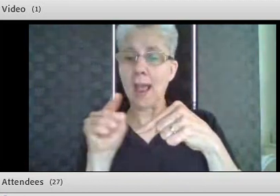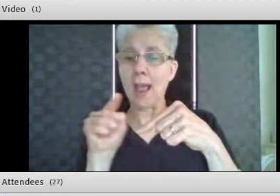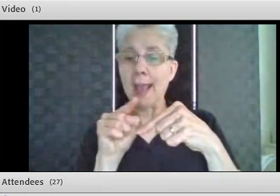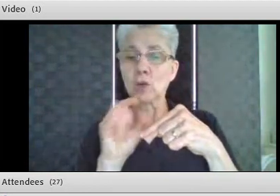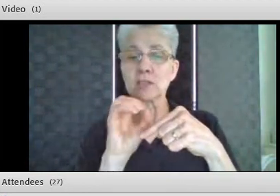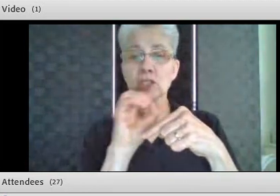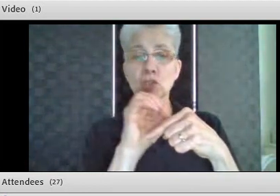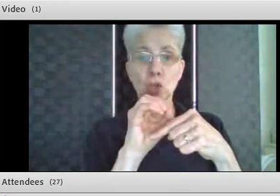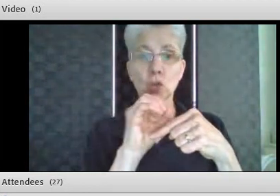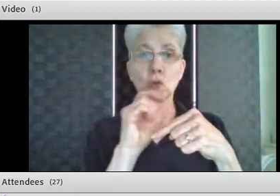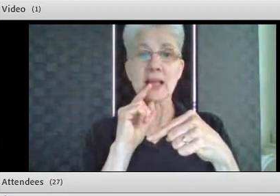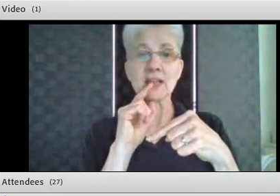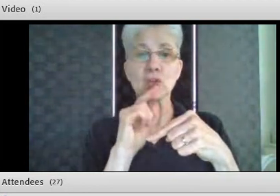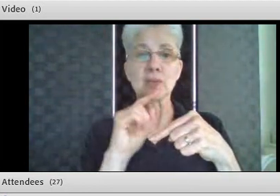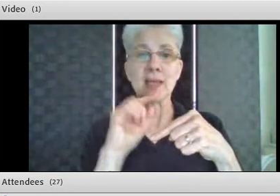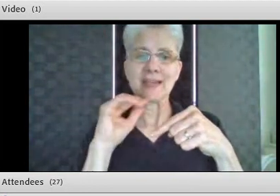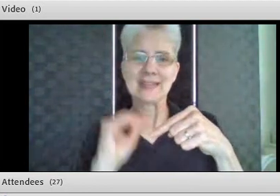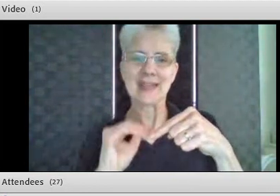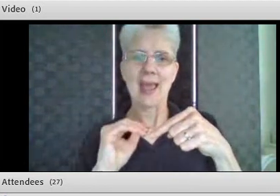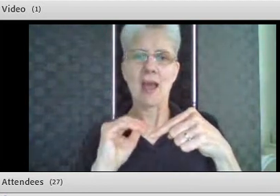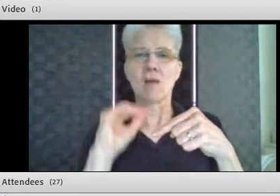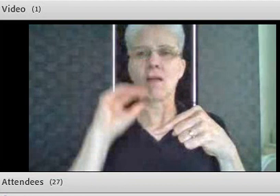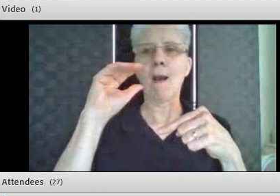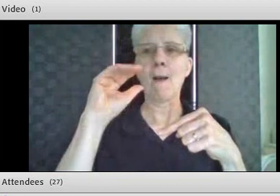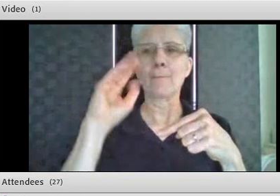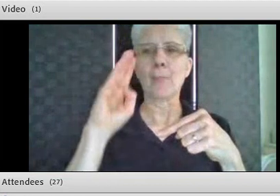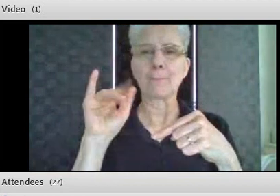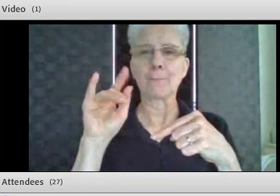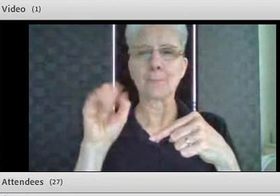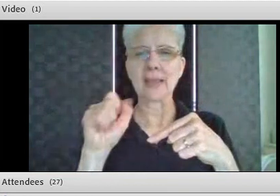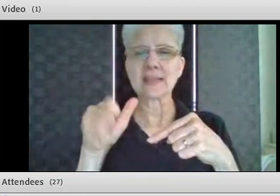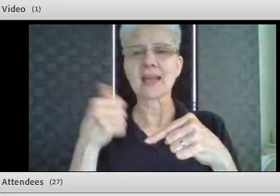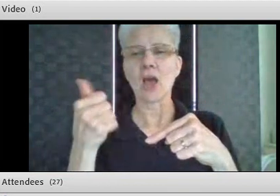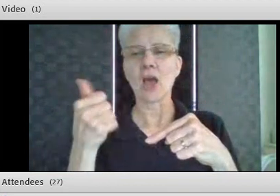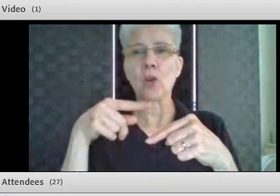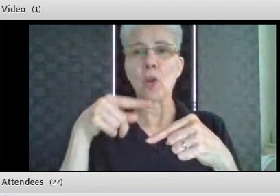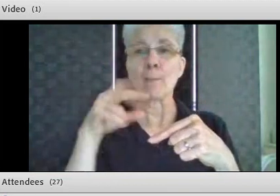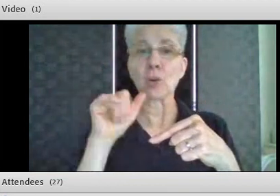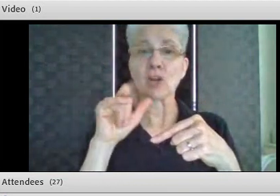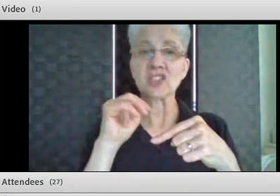It plays the pitch for you. Now down at the bottom where you see the little triangles